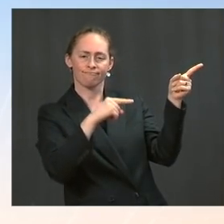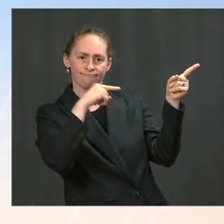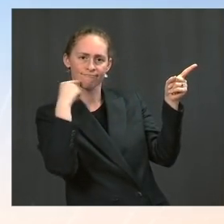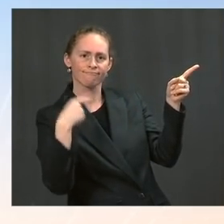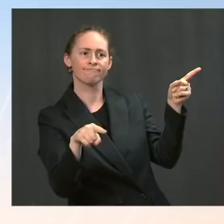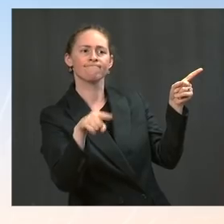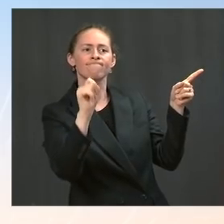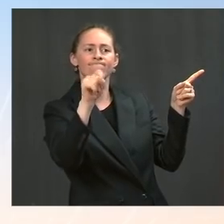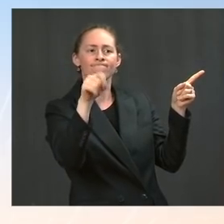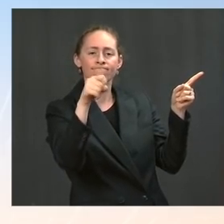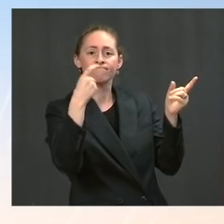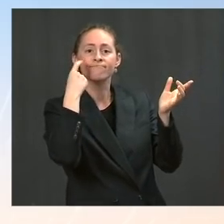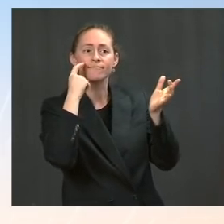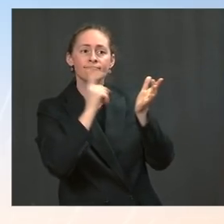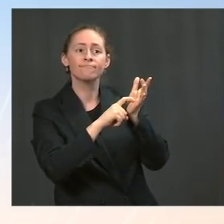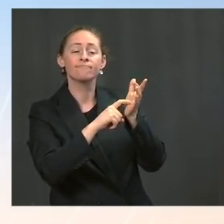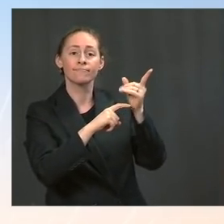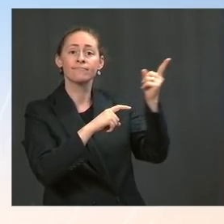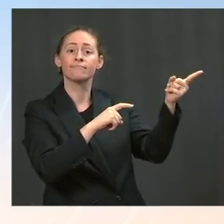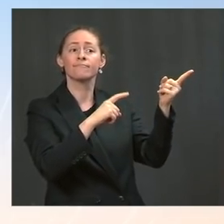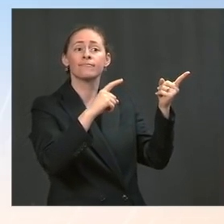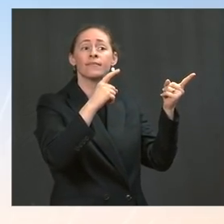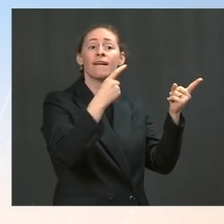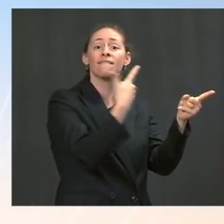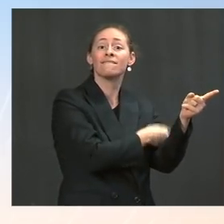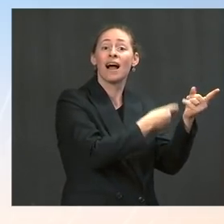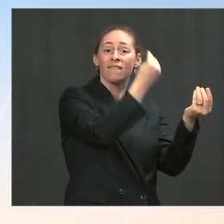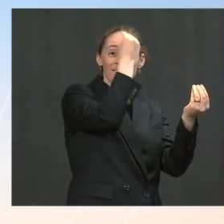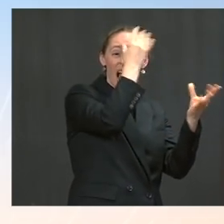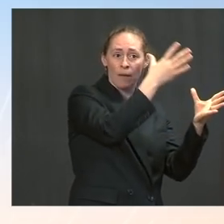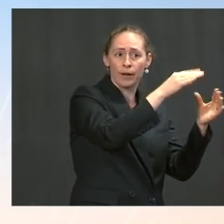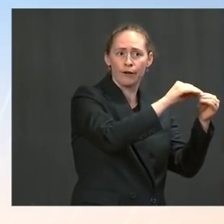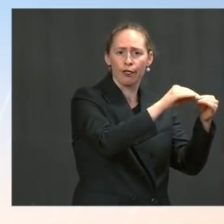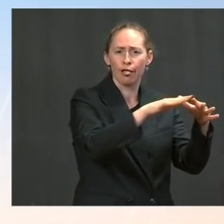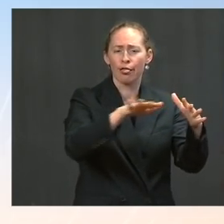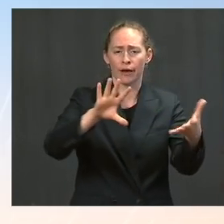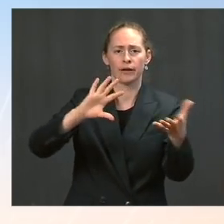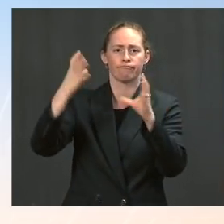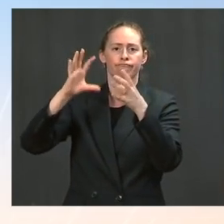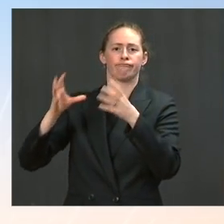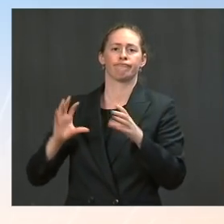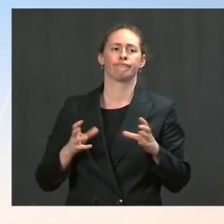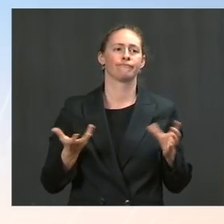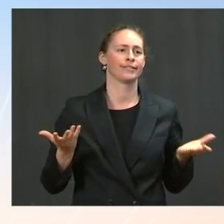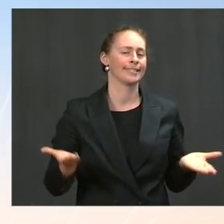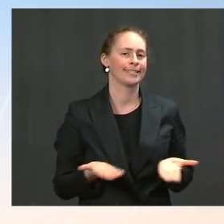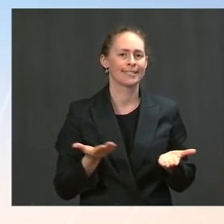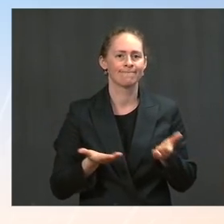So, you know, that is more than just competition about vaccines. The risk and impact there is that